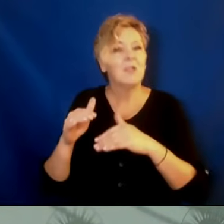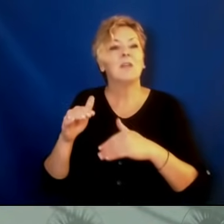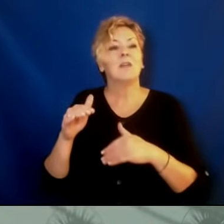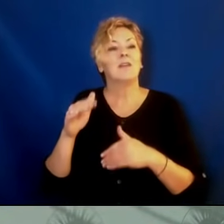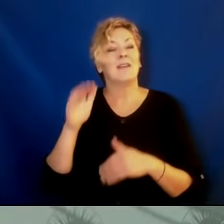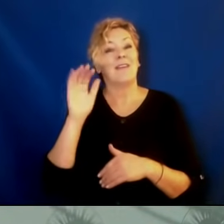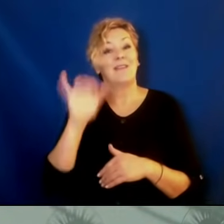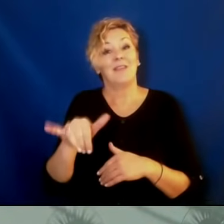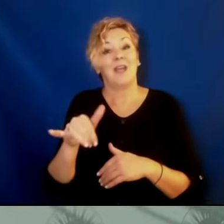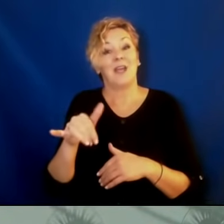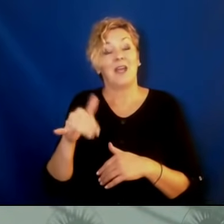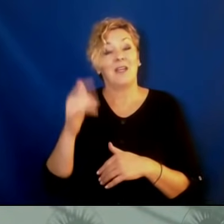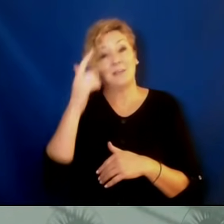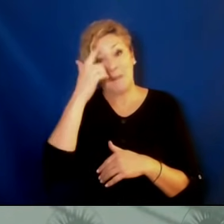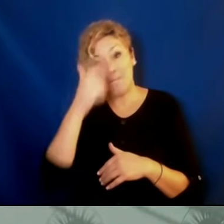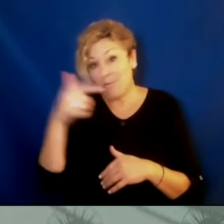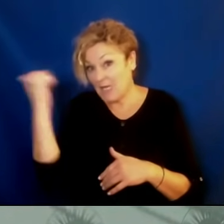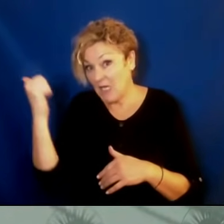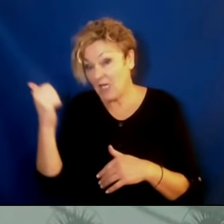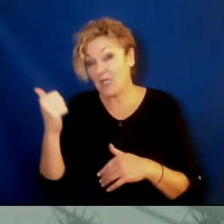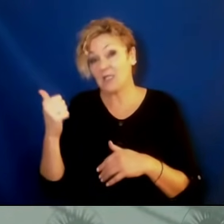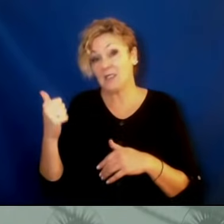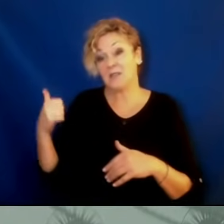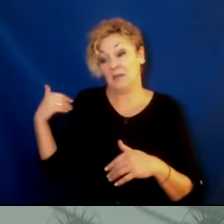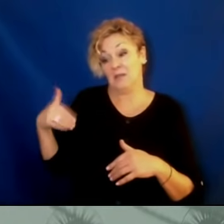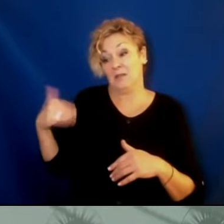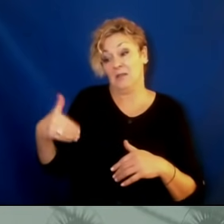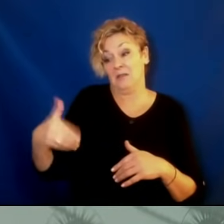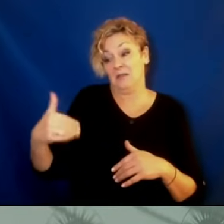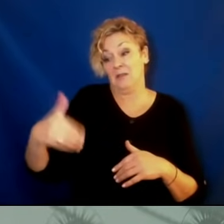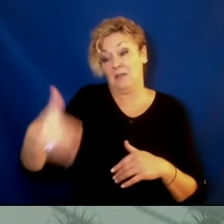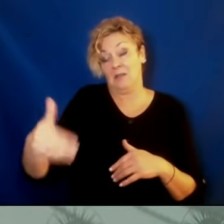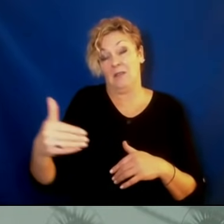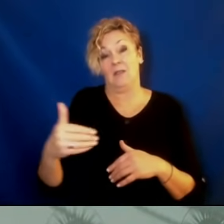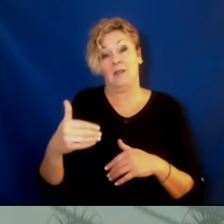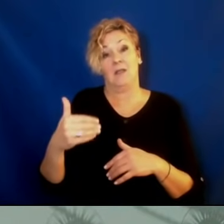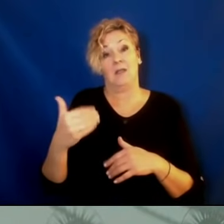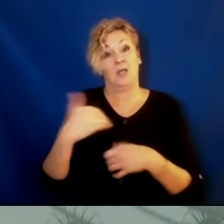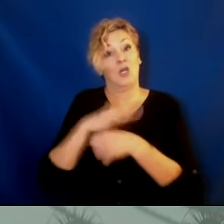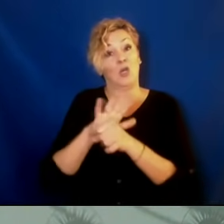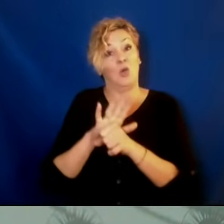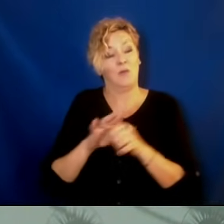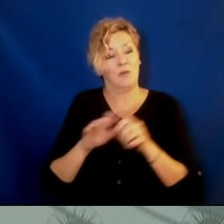was going on and some of the behaviour was beyond the public health orders, simply disgraceful.